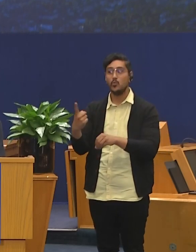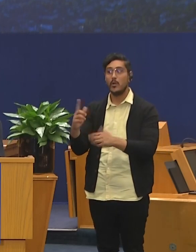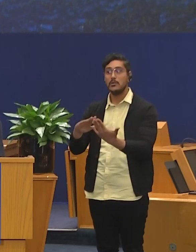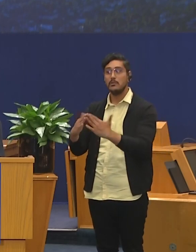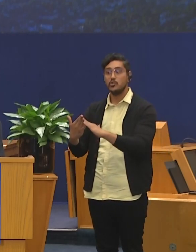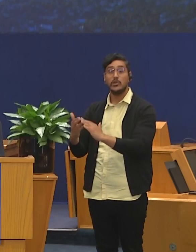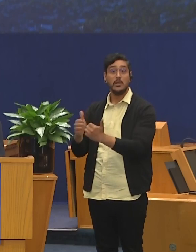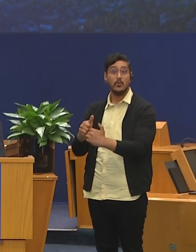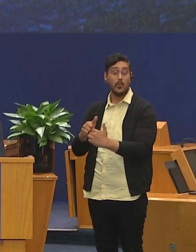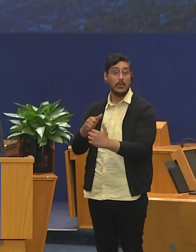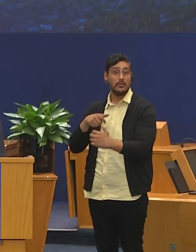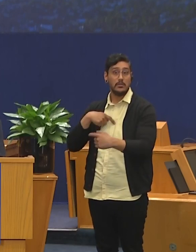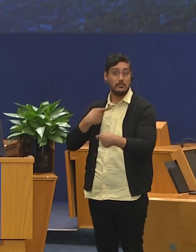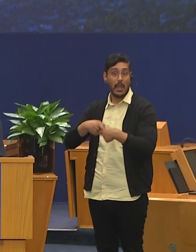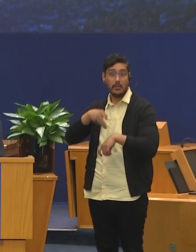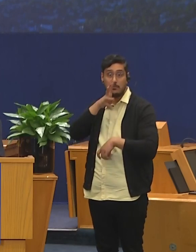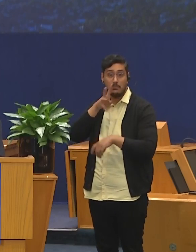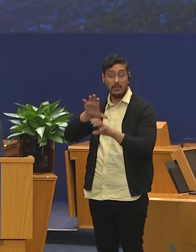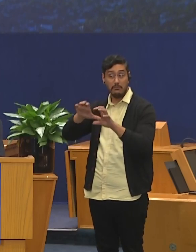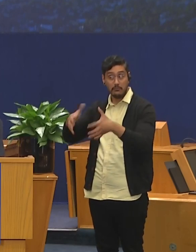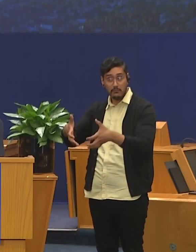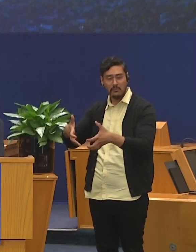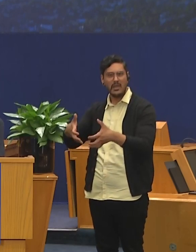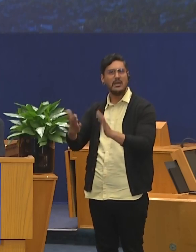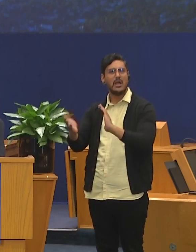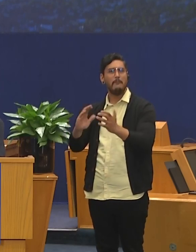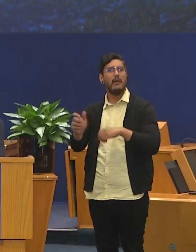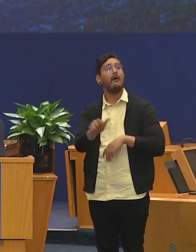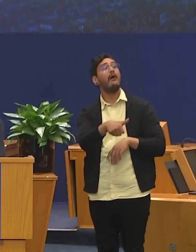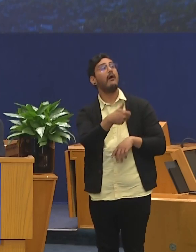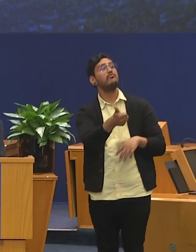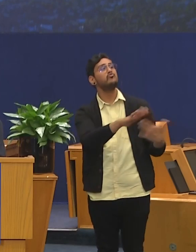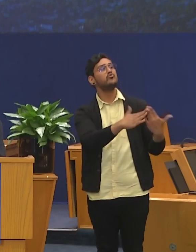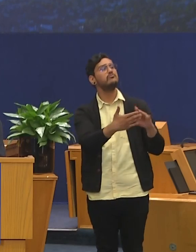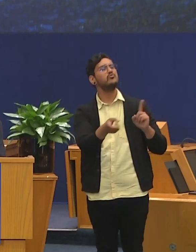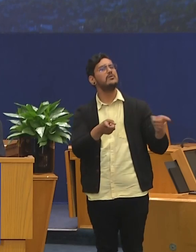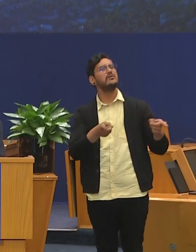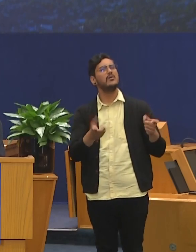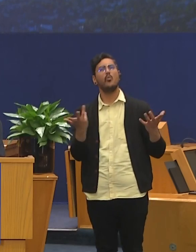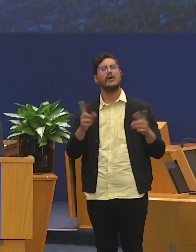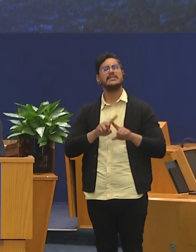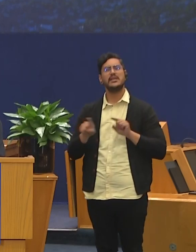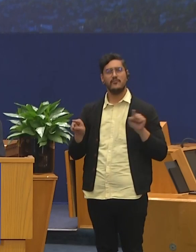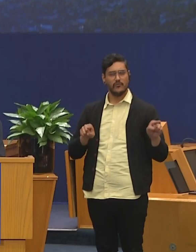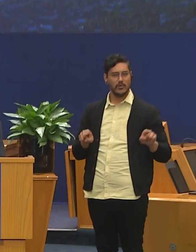MAY BE HAPPENING DIFFERENTLY IN A COMMUNITY, IN THE LATINEX COMMUNITY WHEN COMPARED TO SOME